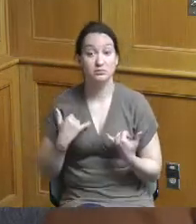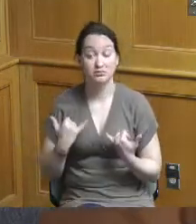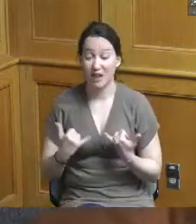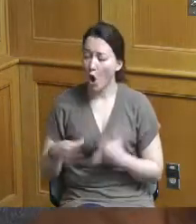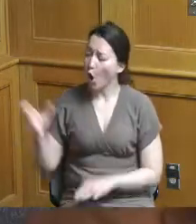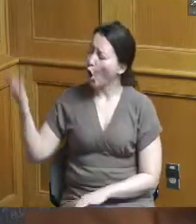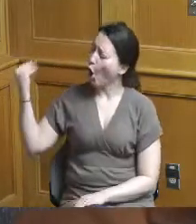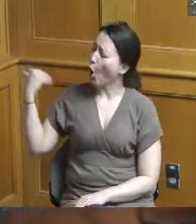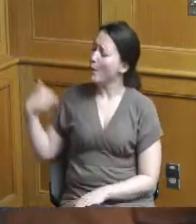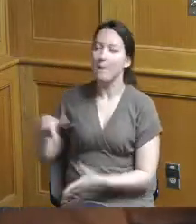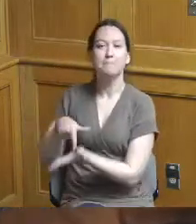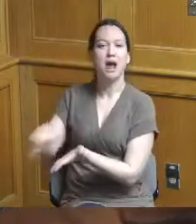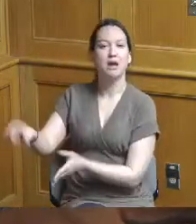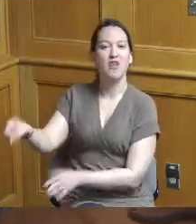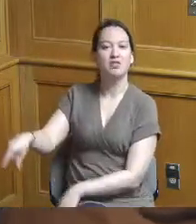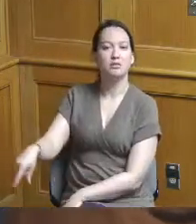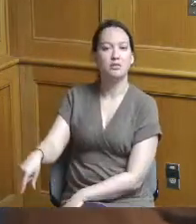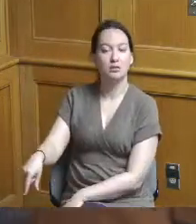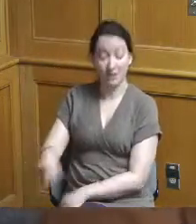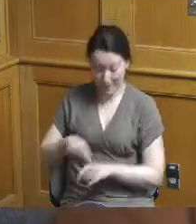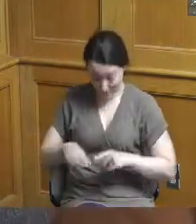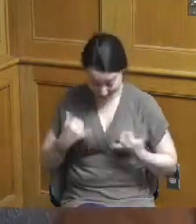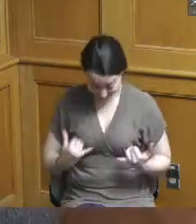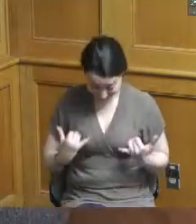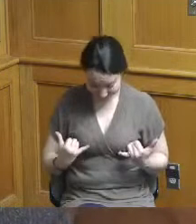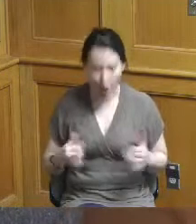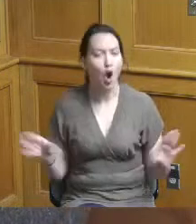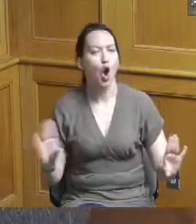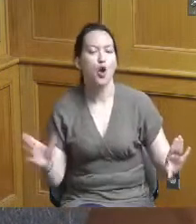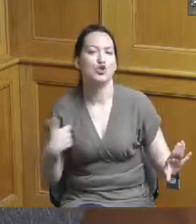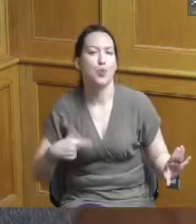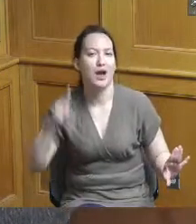the past pay for it but then in the present no but you don't want to hear what I got to say